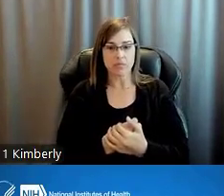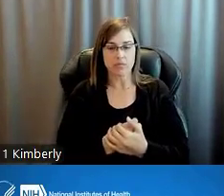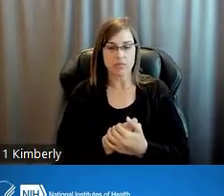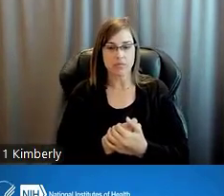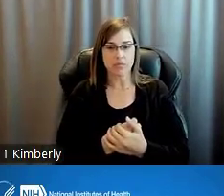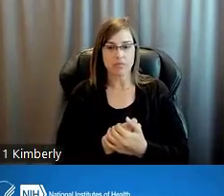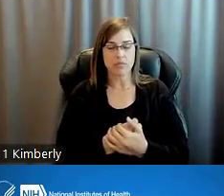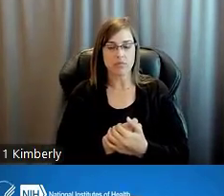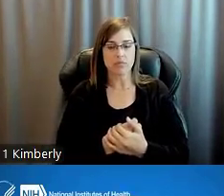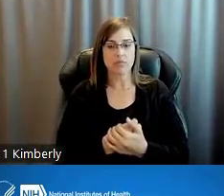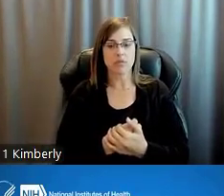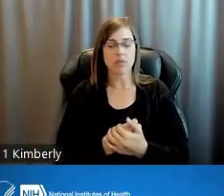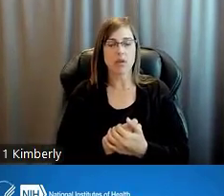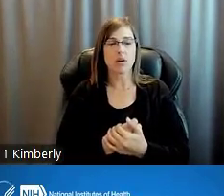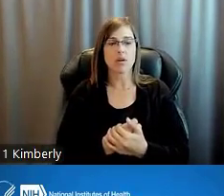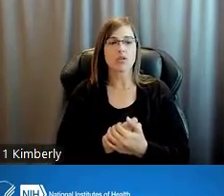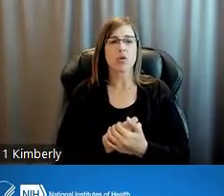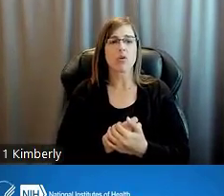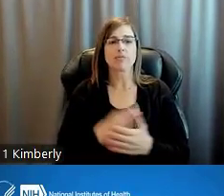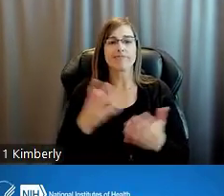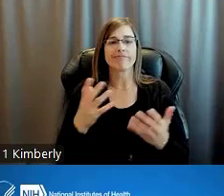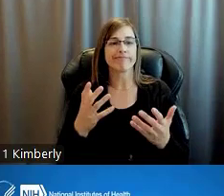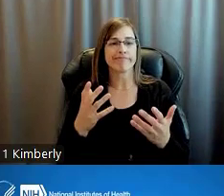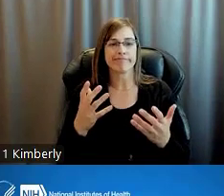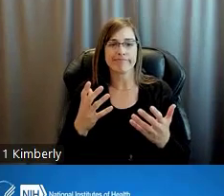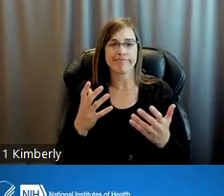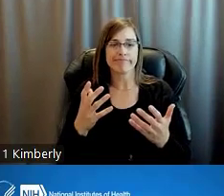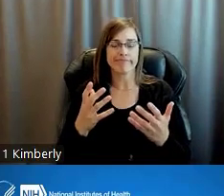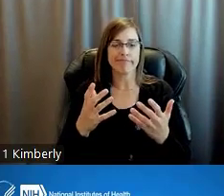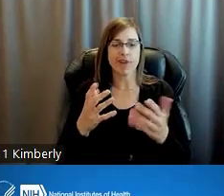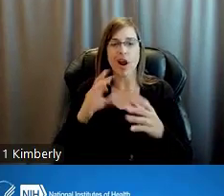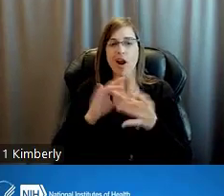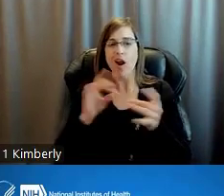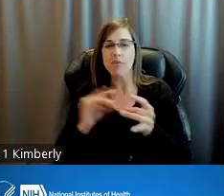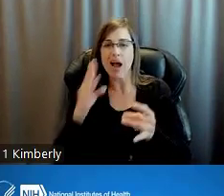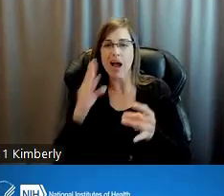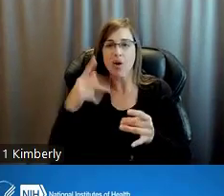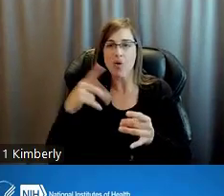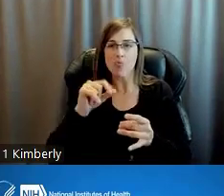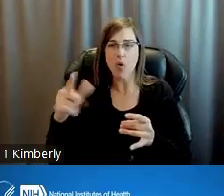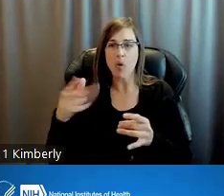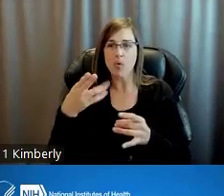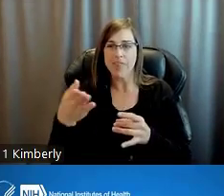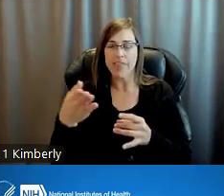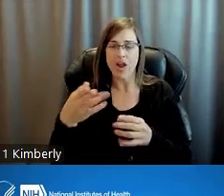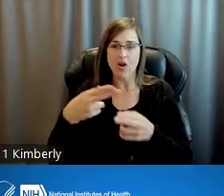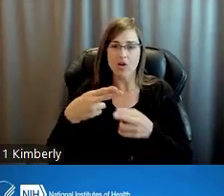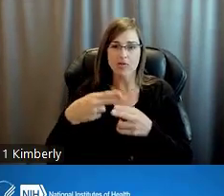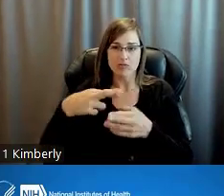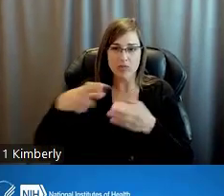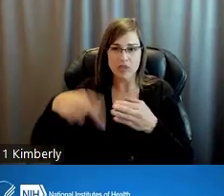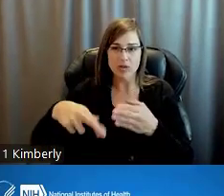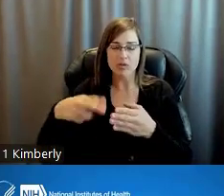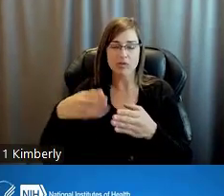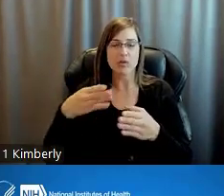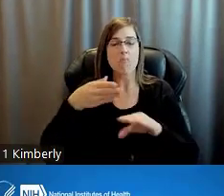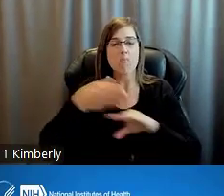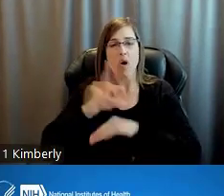And so a few overarching comments, no matter what type of mechanism, I know the poll results were there briefly. I saw we had a good number of post-docs and early stage investigators,